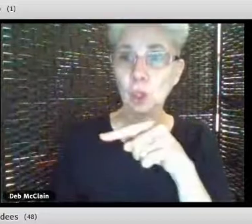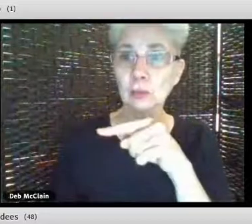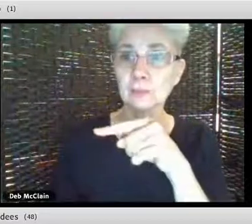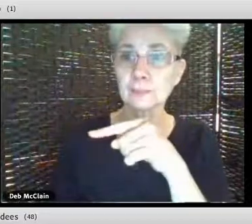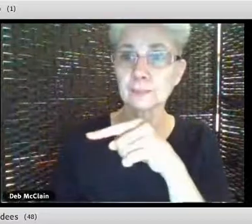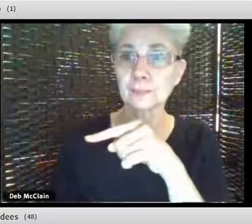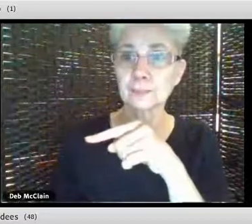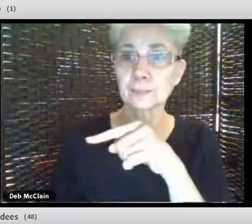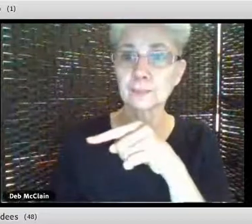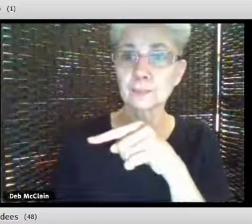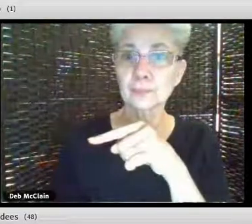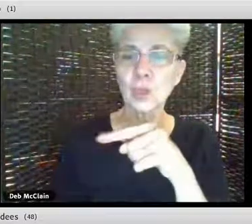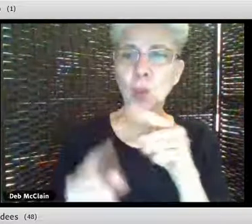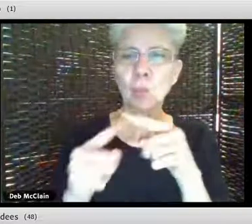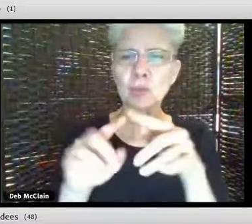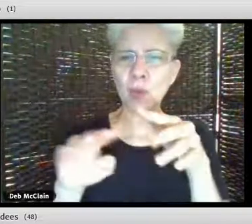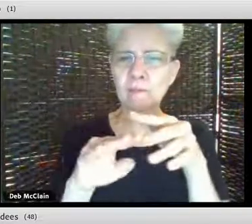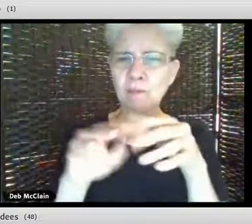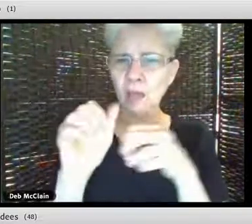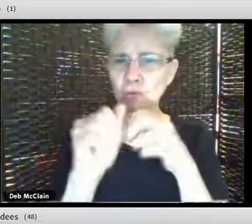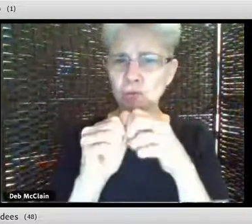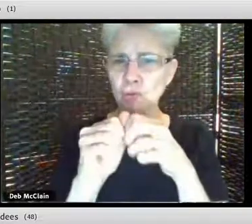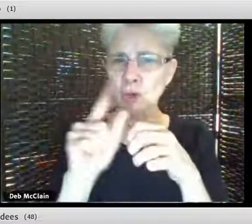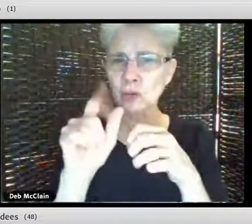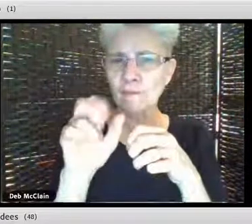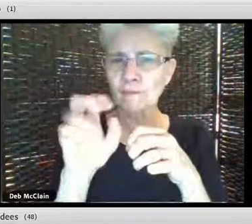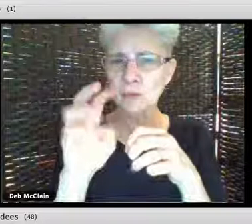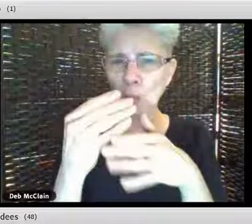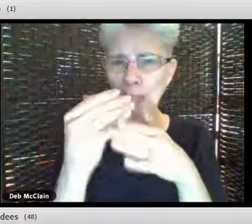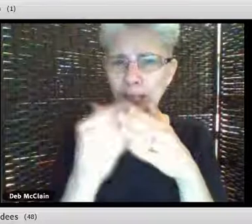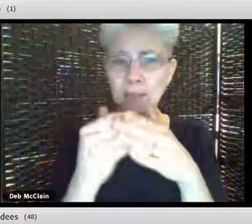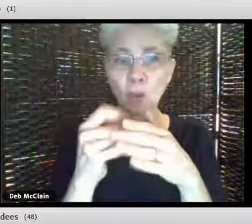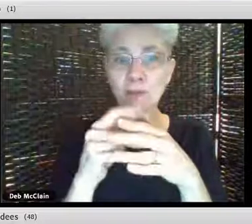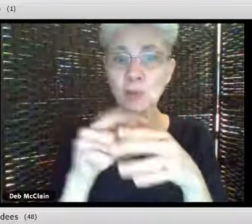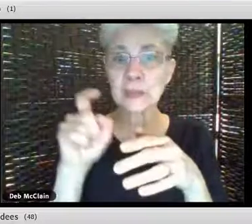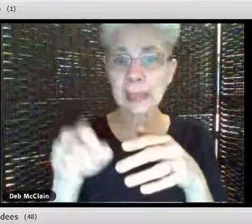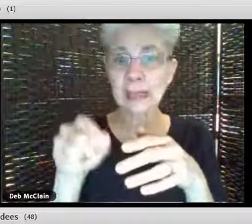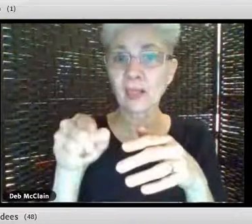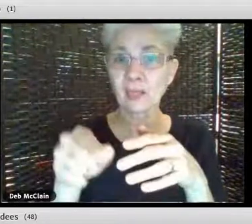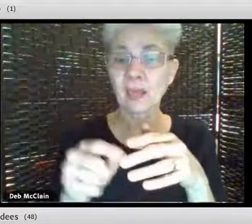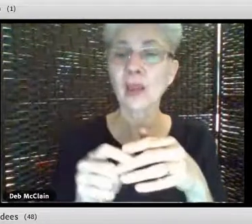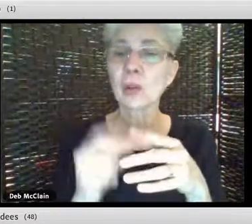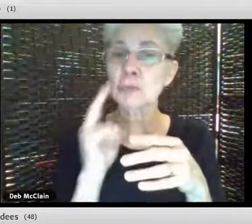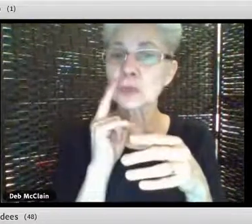of a file structure view, a list view, all you have to do is click here, and you'll see I've still got access